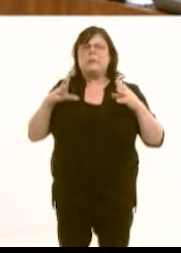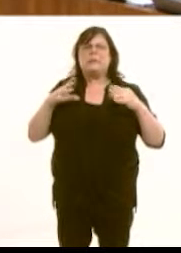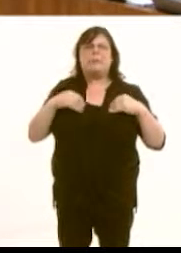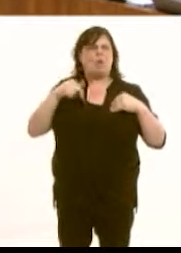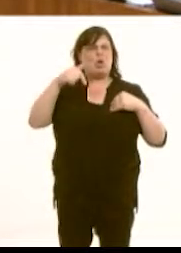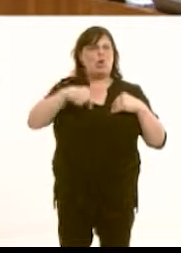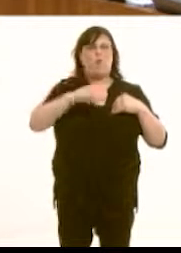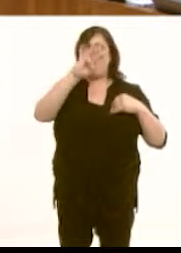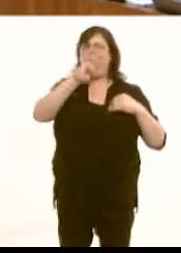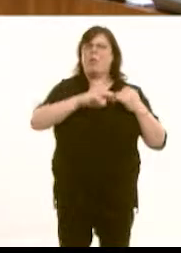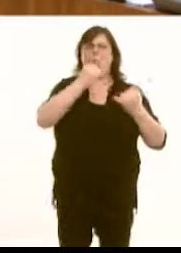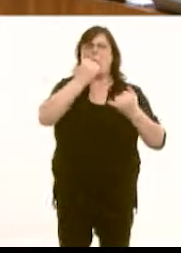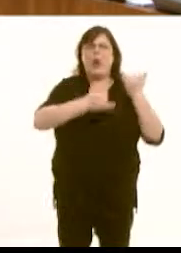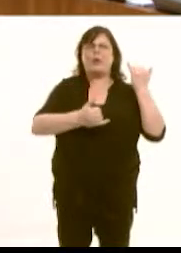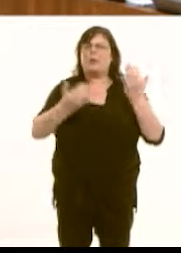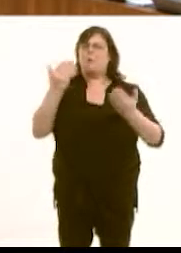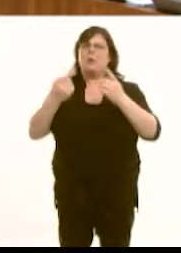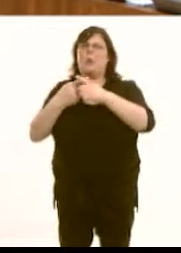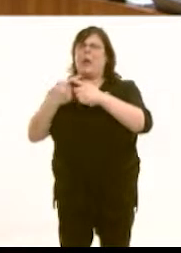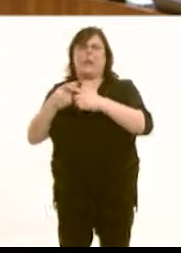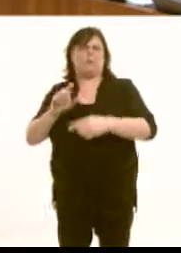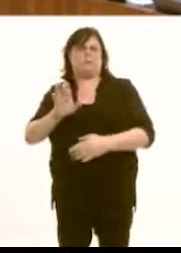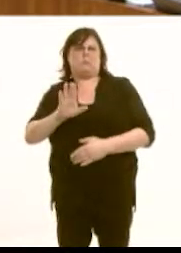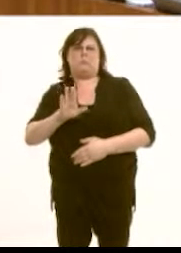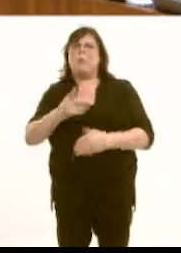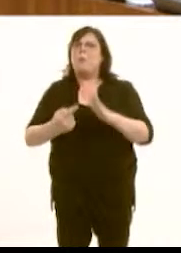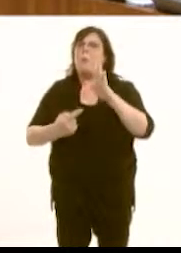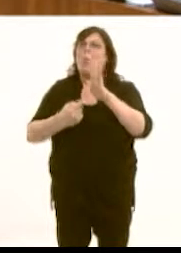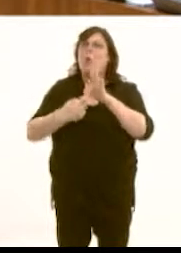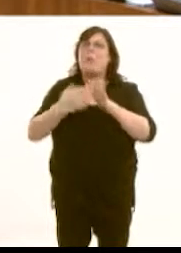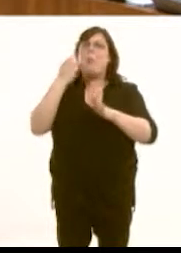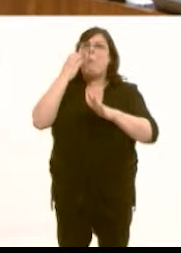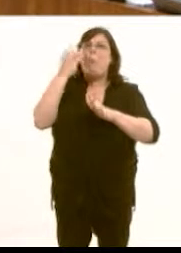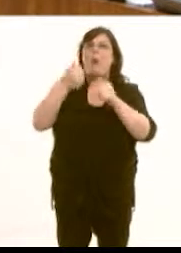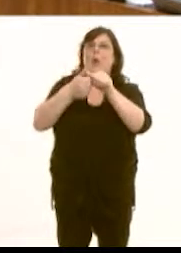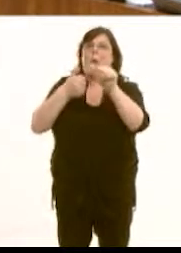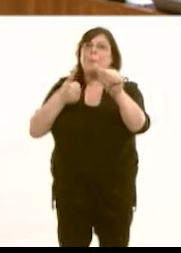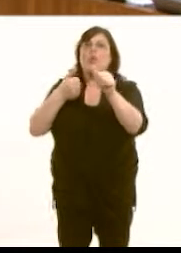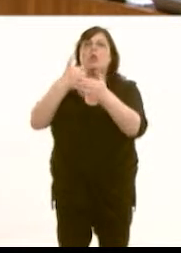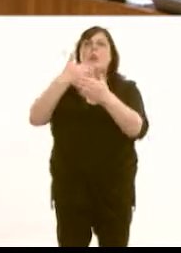Wales than it is in England. Itís important that the operators learn to share as wellóto share masts.